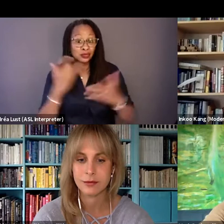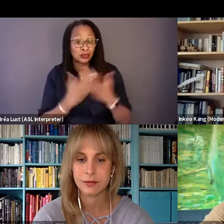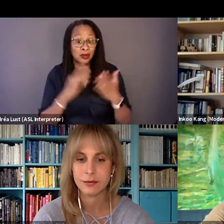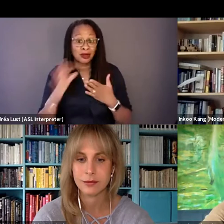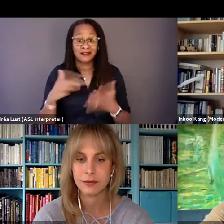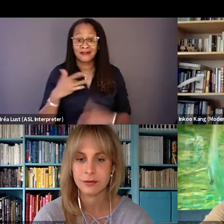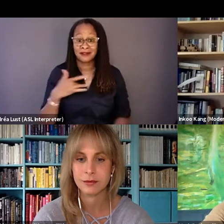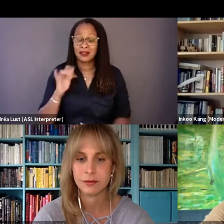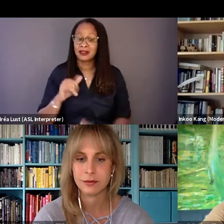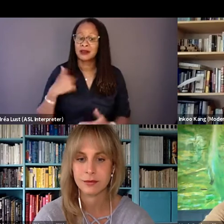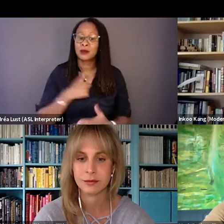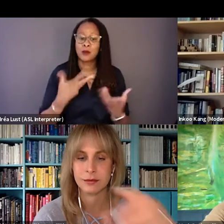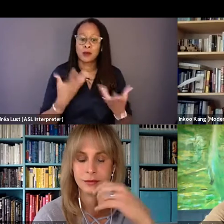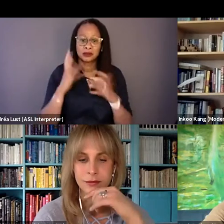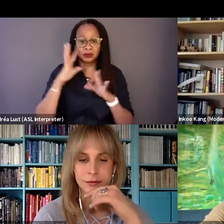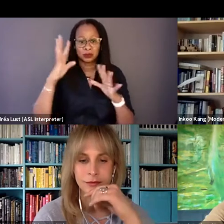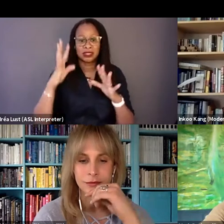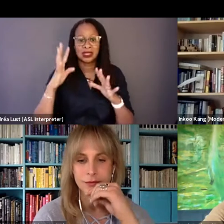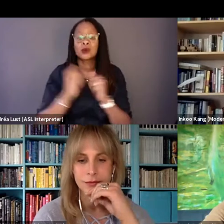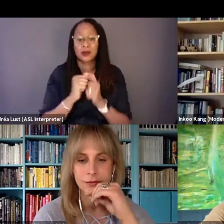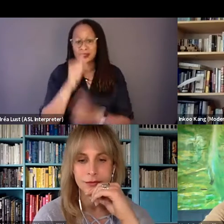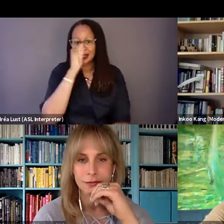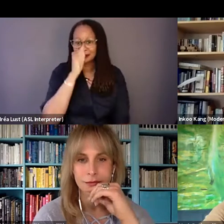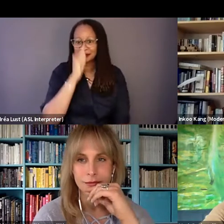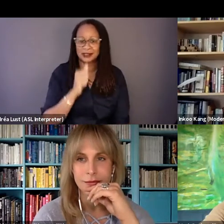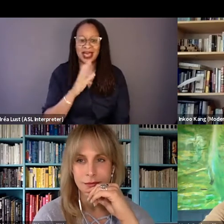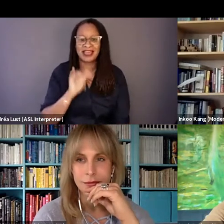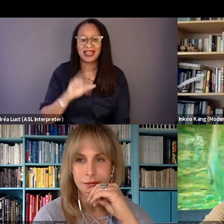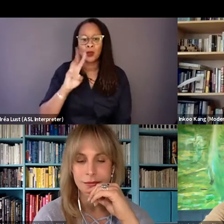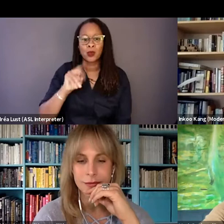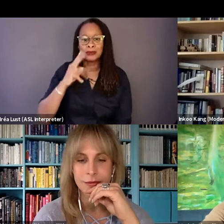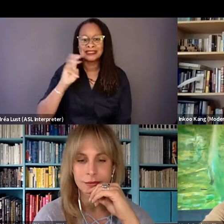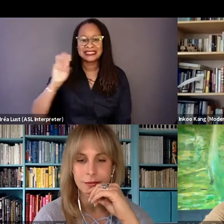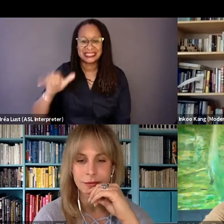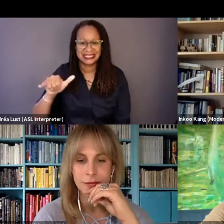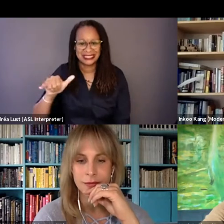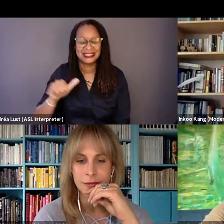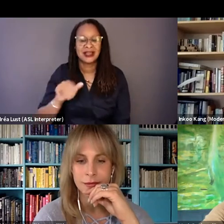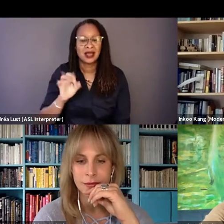that we wanted to create with the animation and- That whimsy. - Yeah, the whimsy of it, yes.